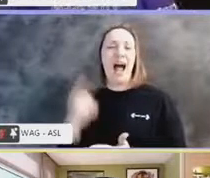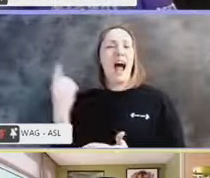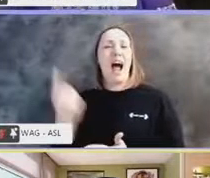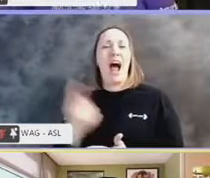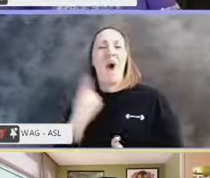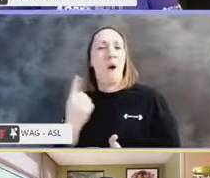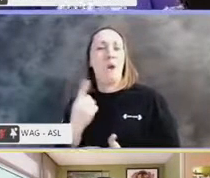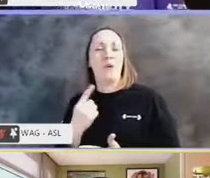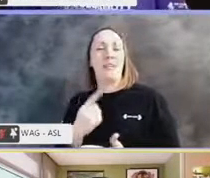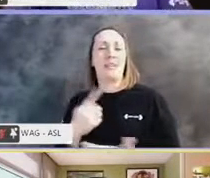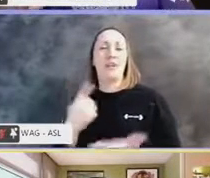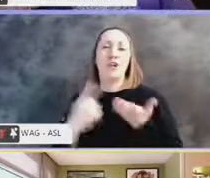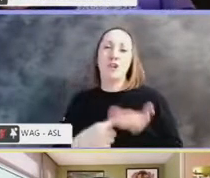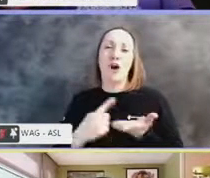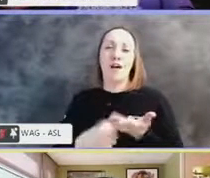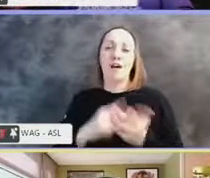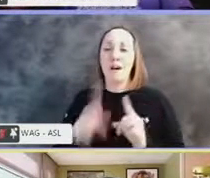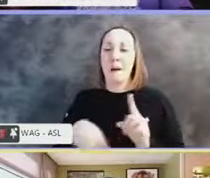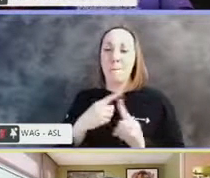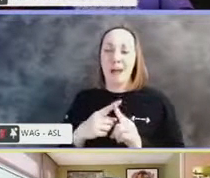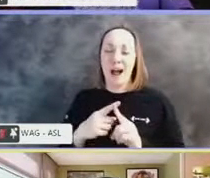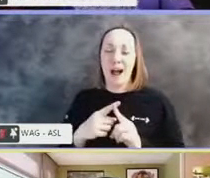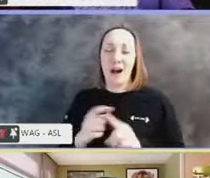people are saying it is a deal.